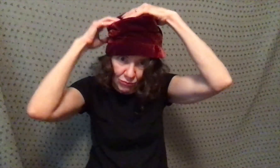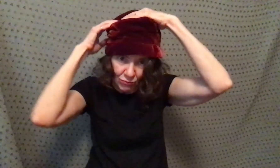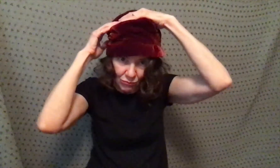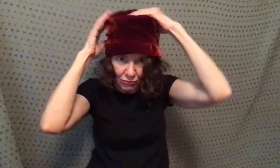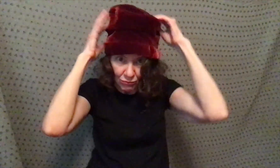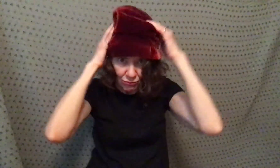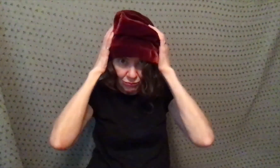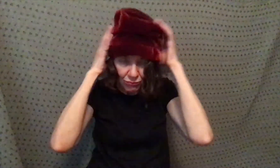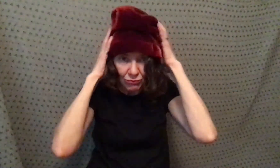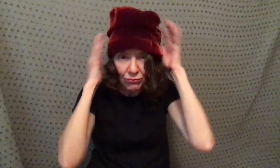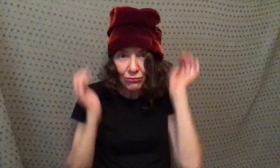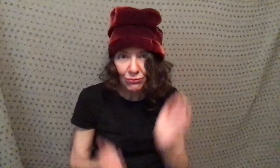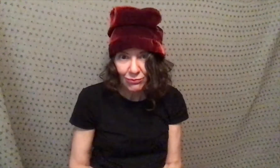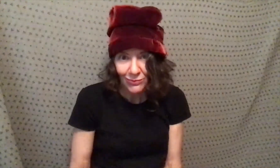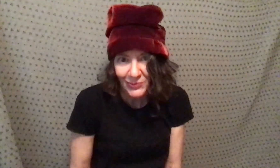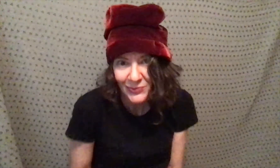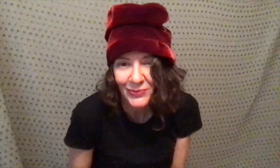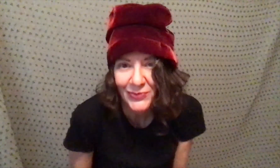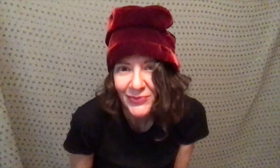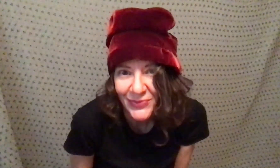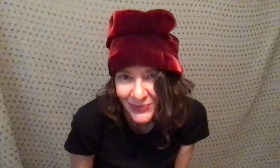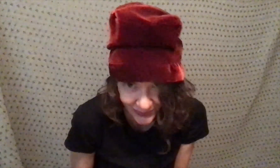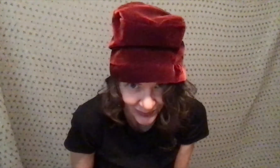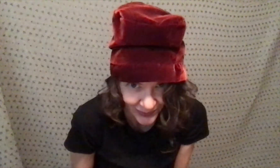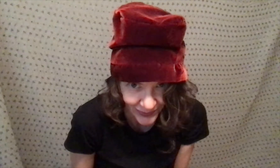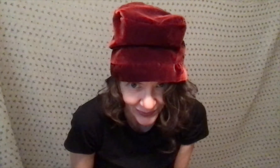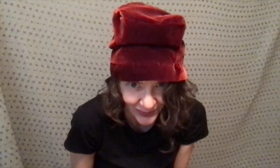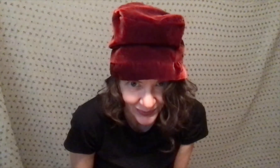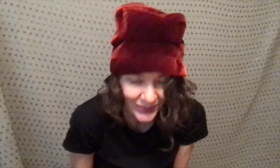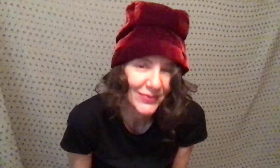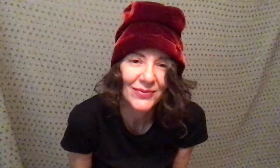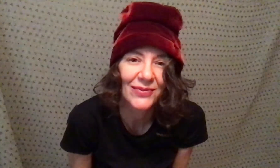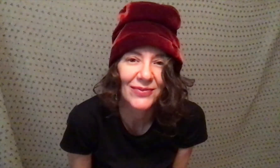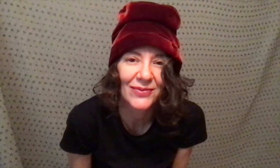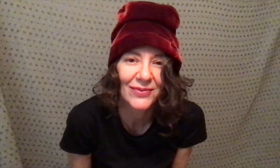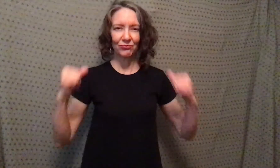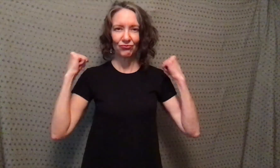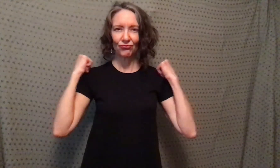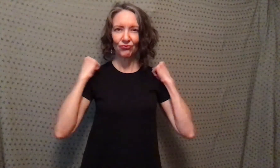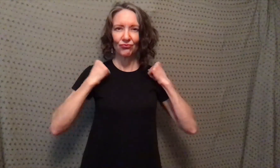and a little bit crooked.